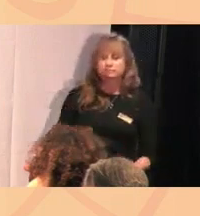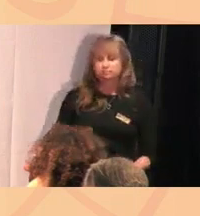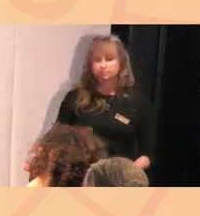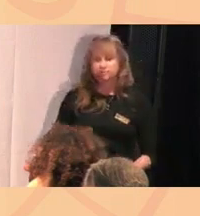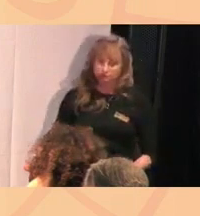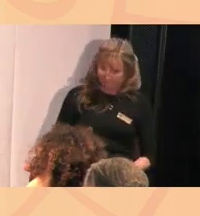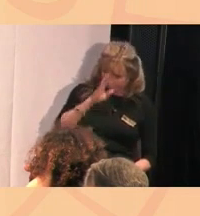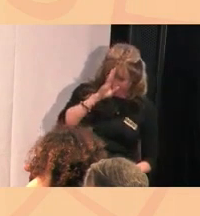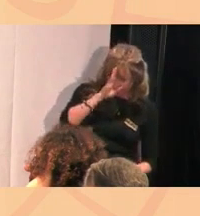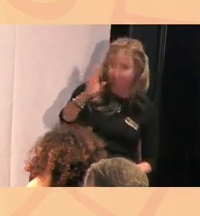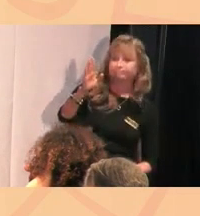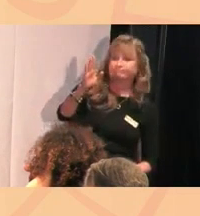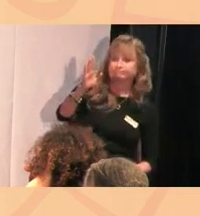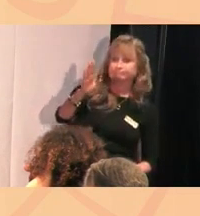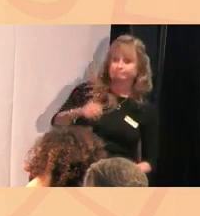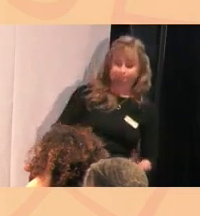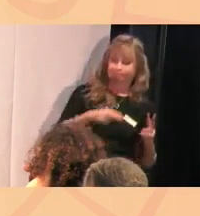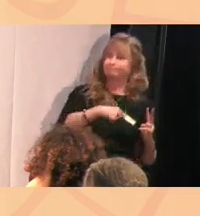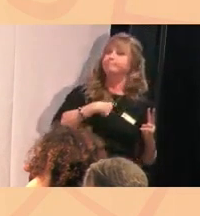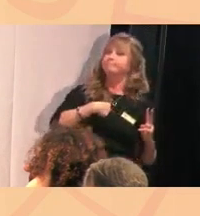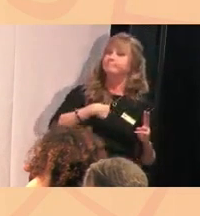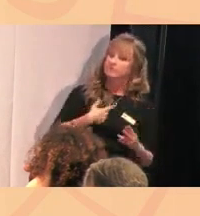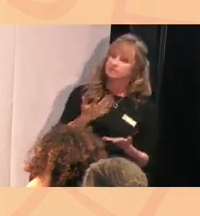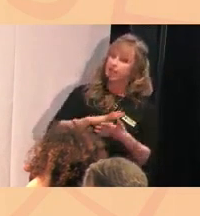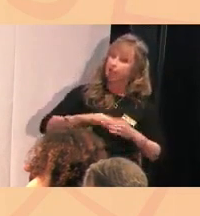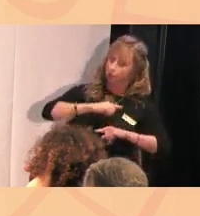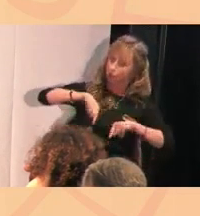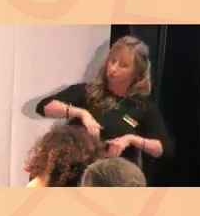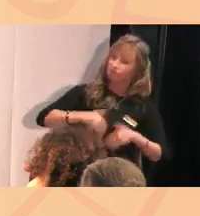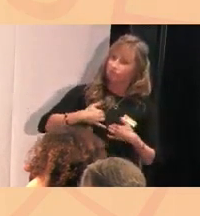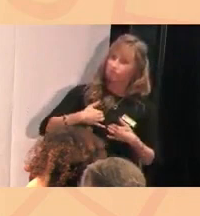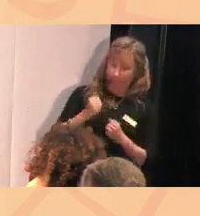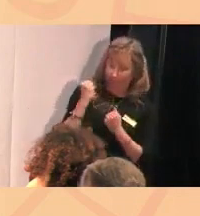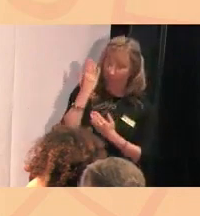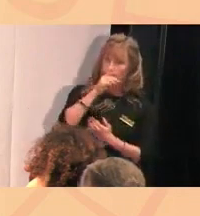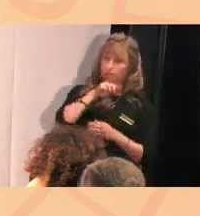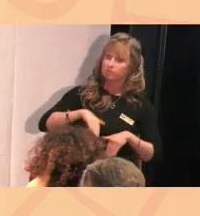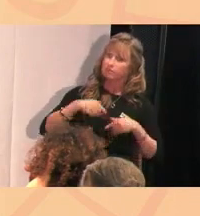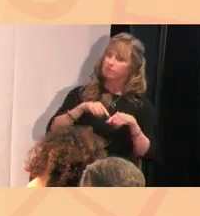Of course, maybe they could have played their cards a bit more cunningly or stealthily,